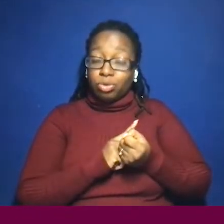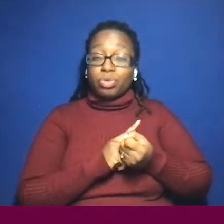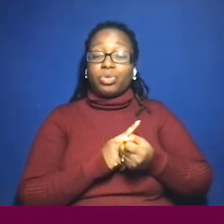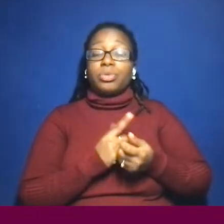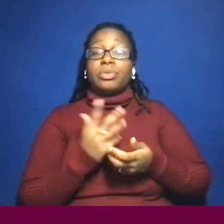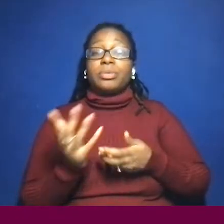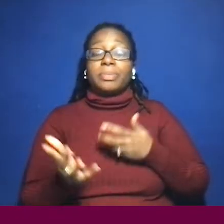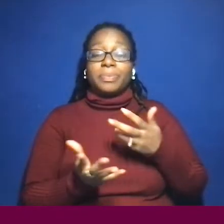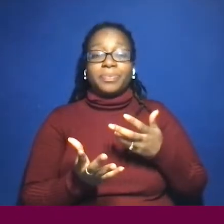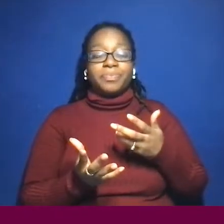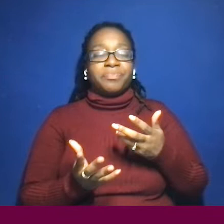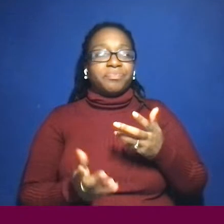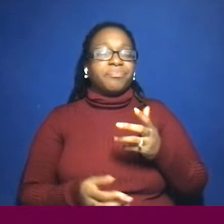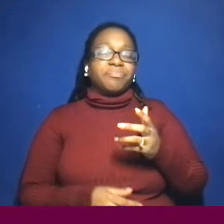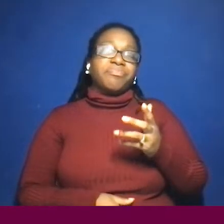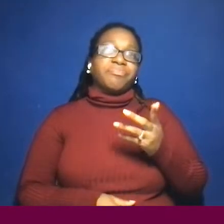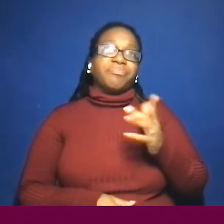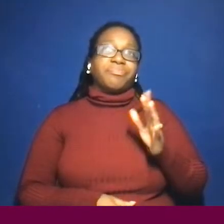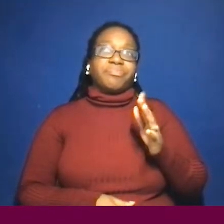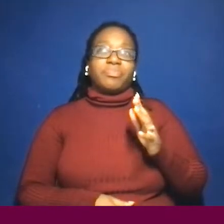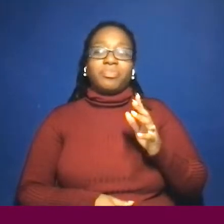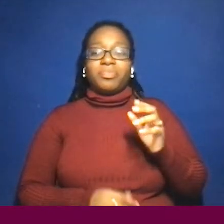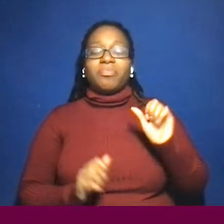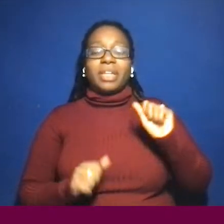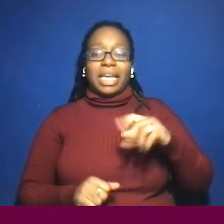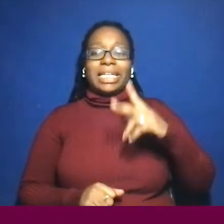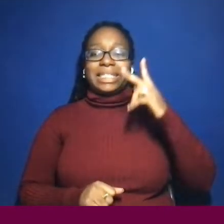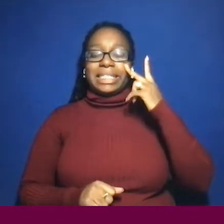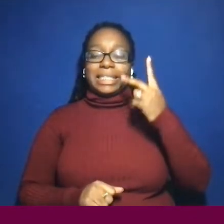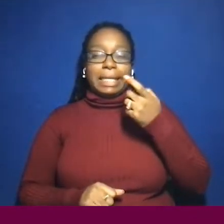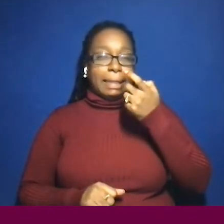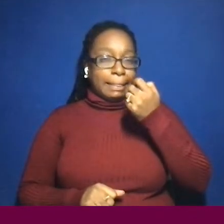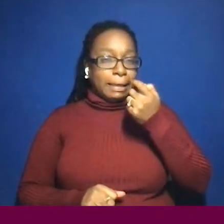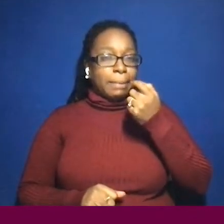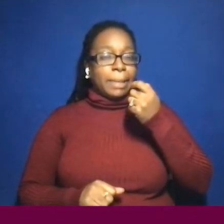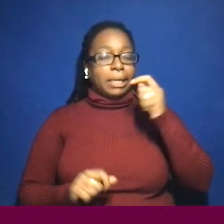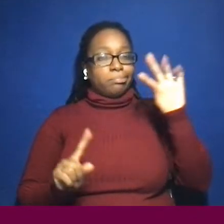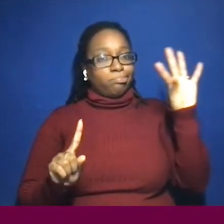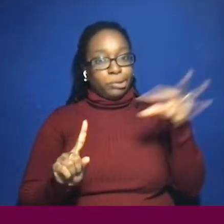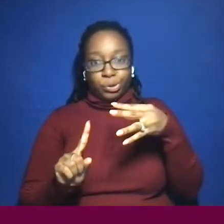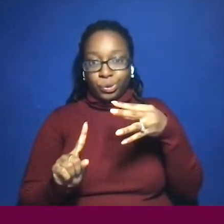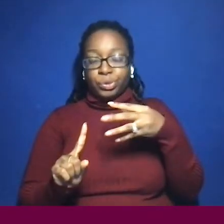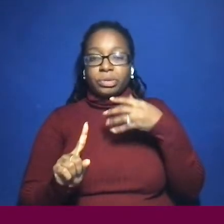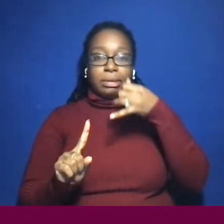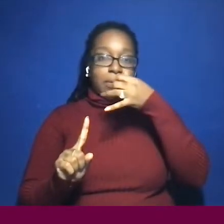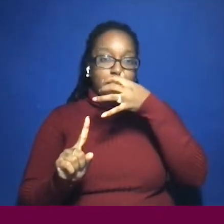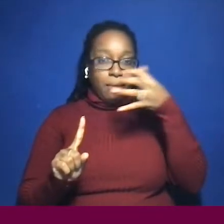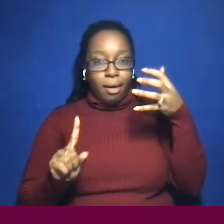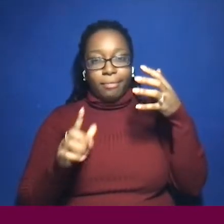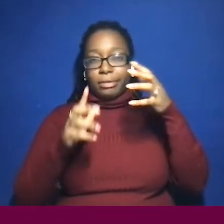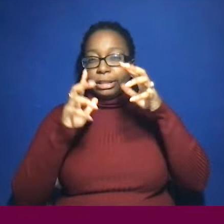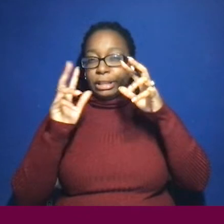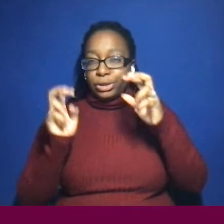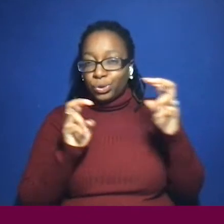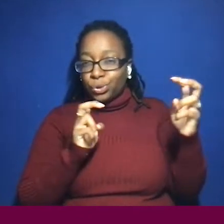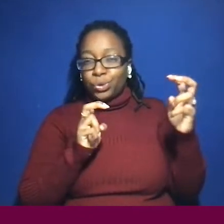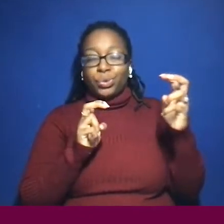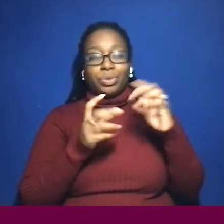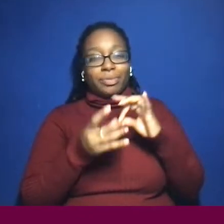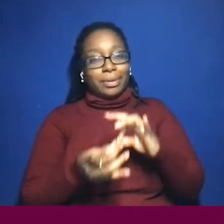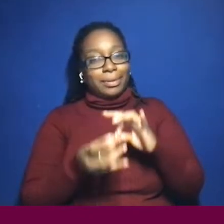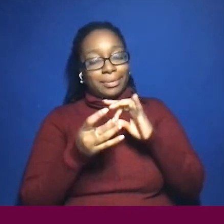in some way, was a magnification of a lot of the issues that are with everyday medicine that affect